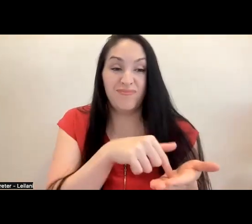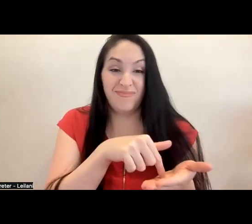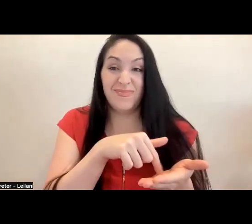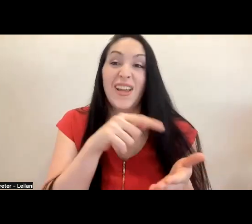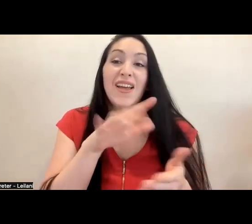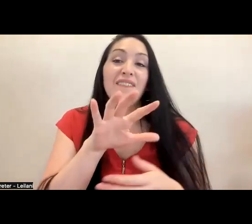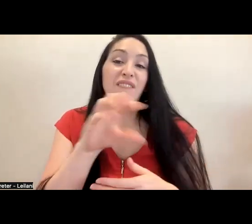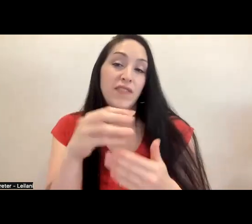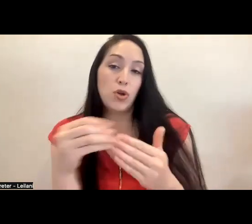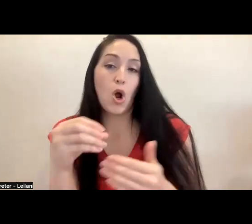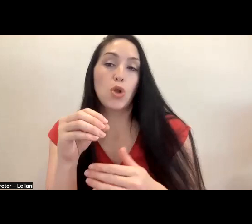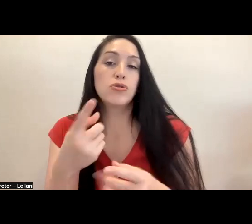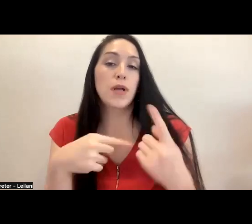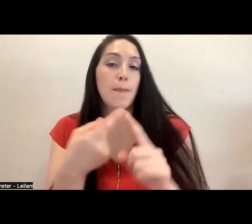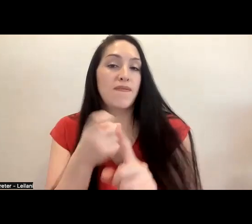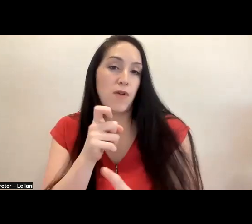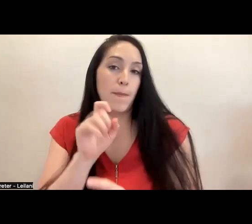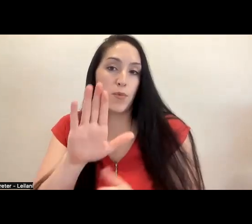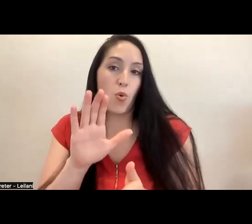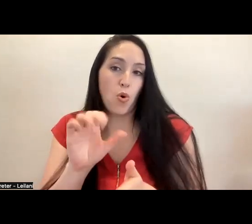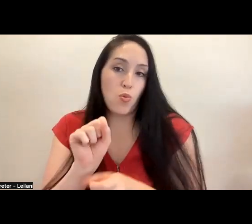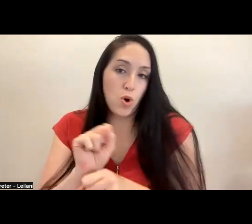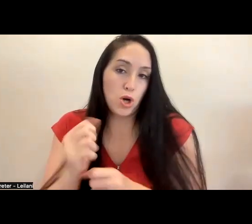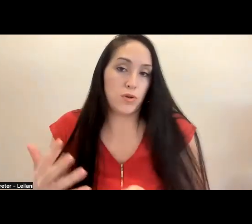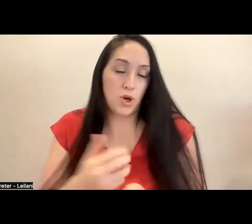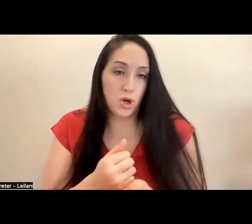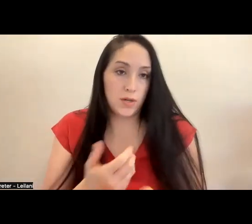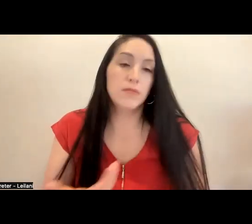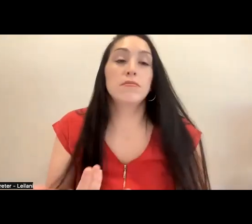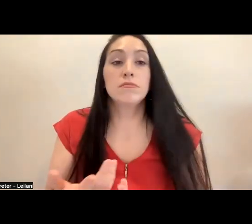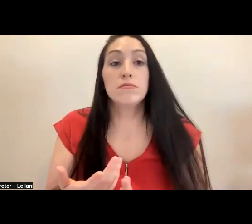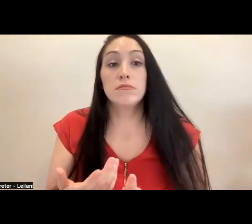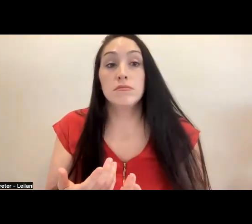you have a $1,000 of qualified disability. 11:22:57 Expenses which we'll get to because